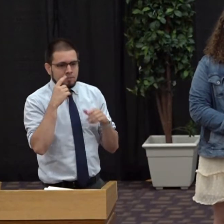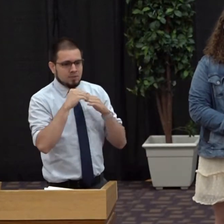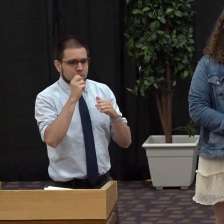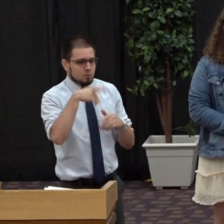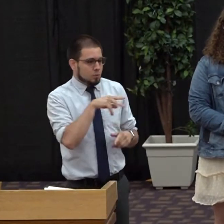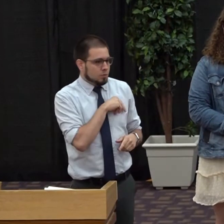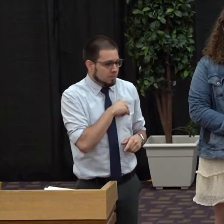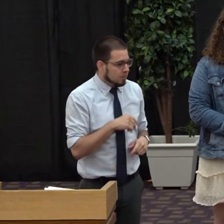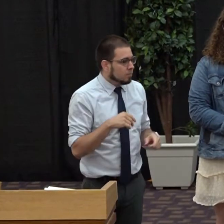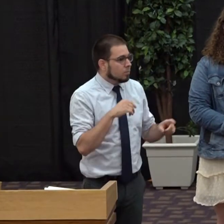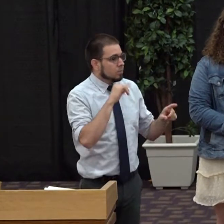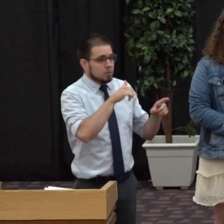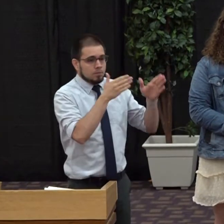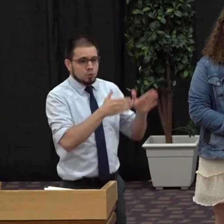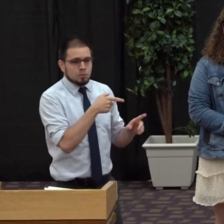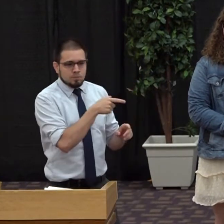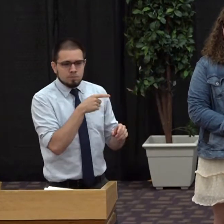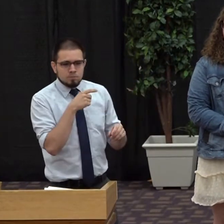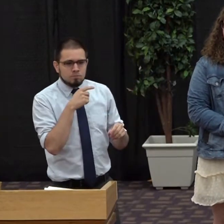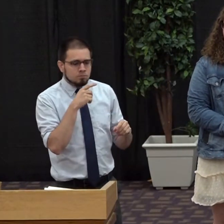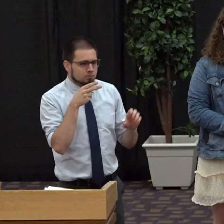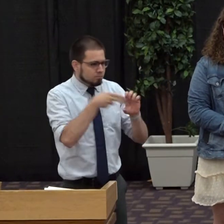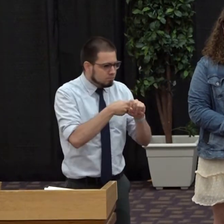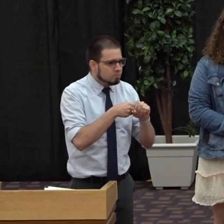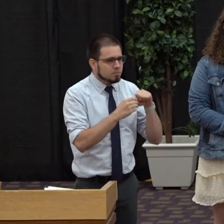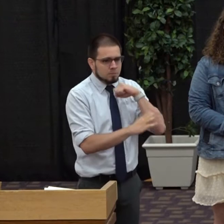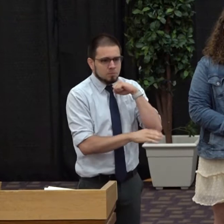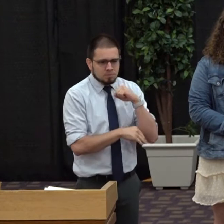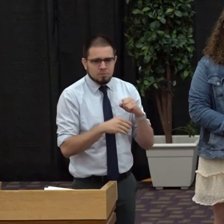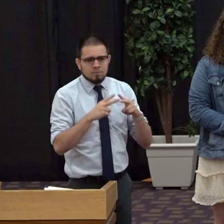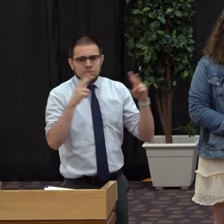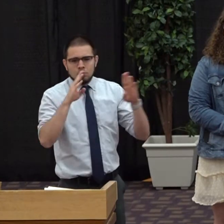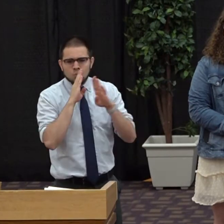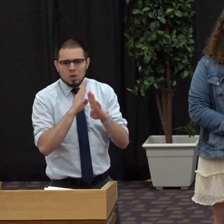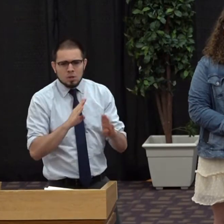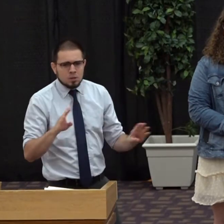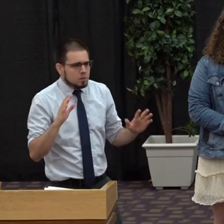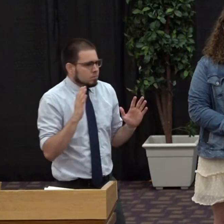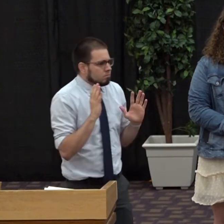I had to choose one for the leadership award. And this is a person who participated in the Fall.